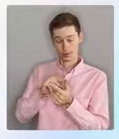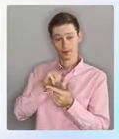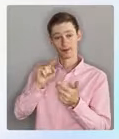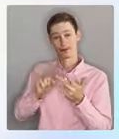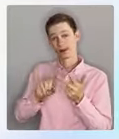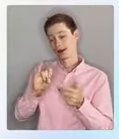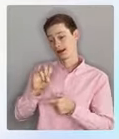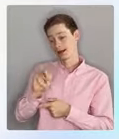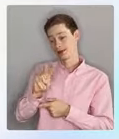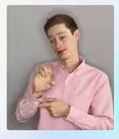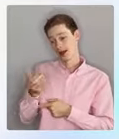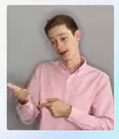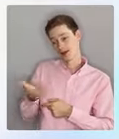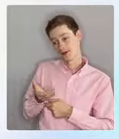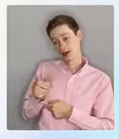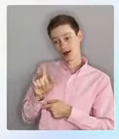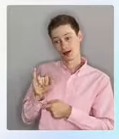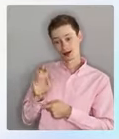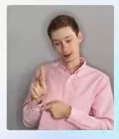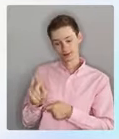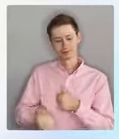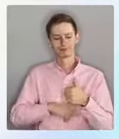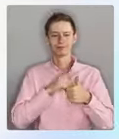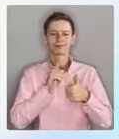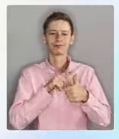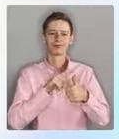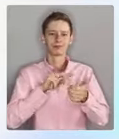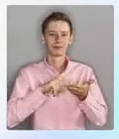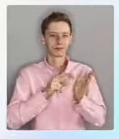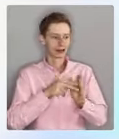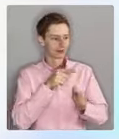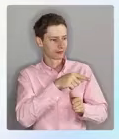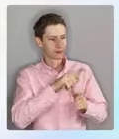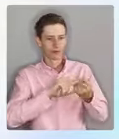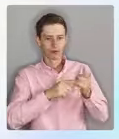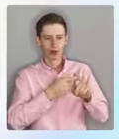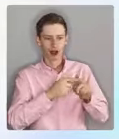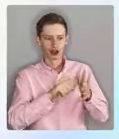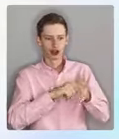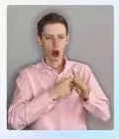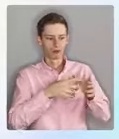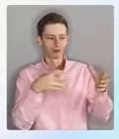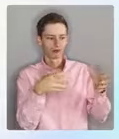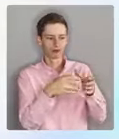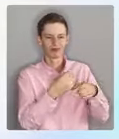Group Launch lets players start from a party with their friends before jumping into an app together.